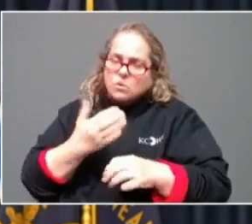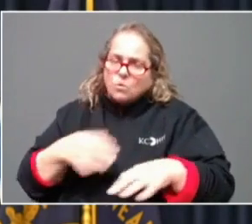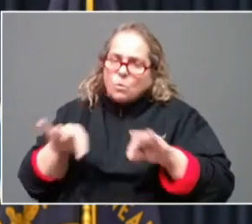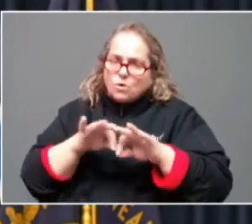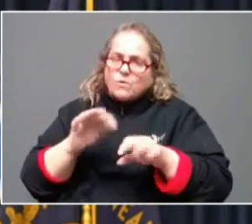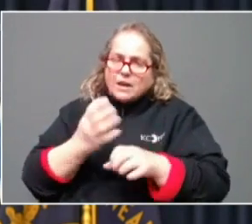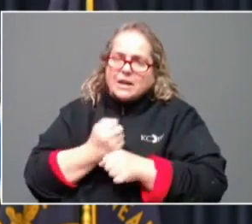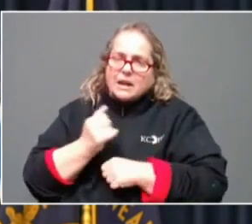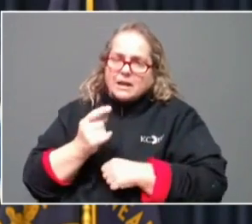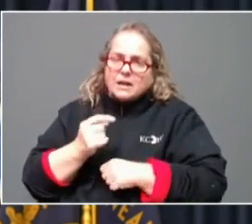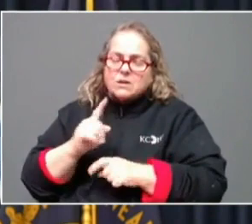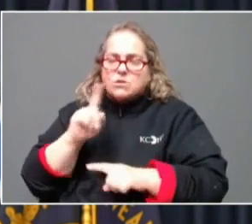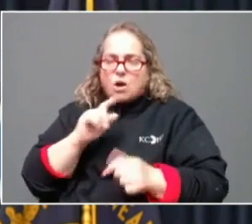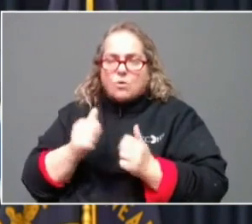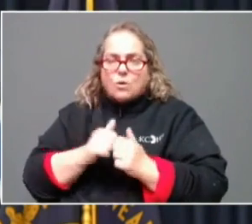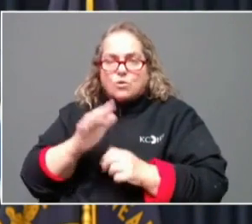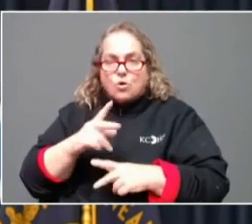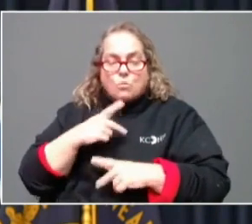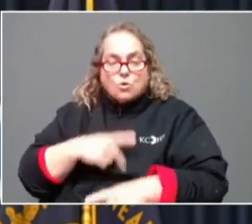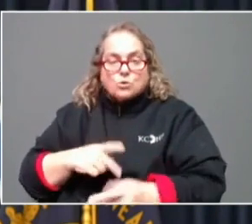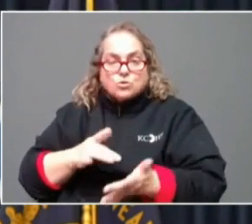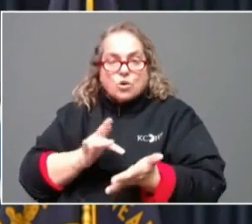physicians about that. Have just a couple more points. You can take that